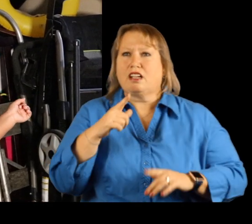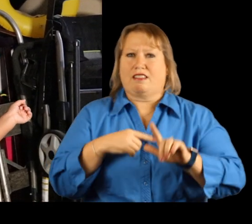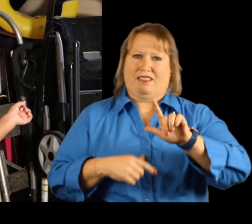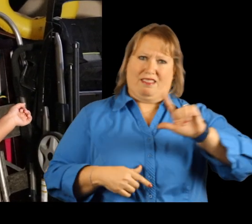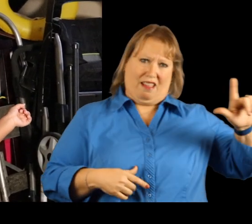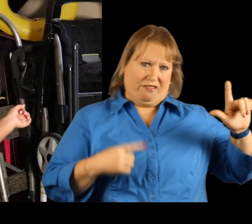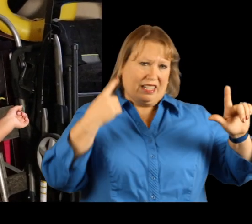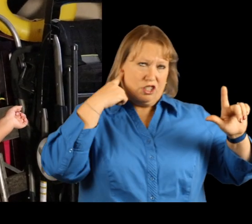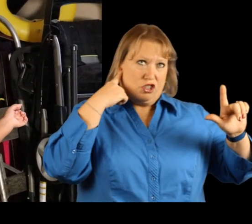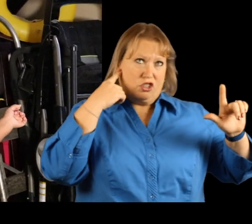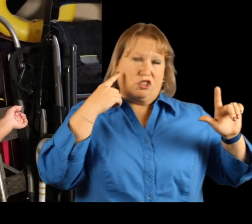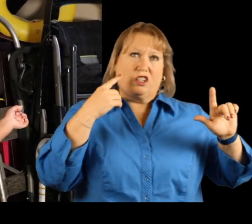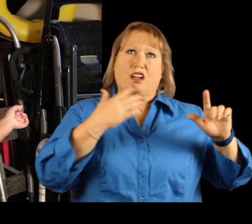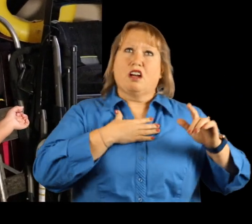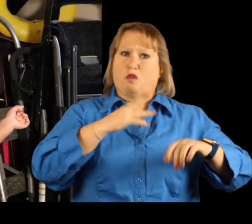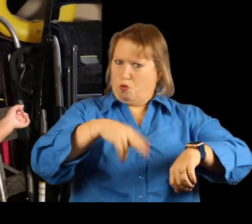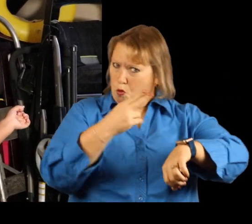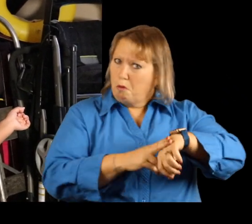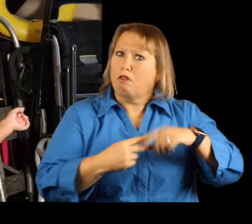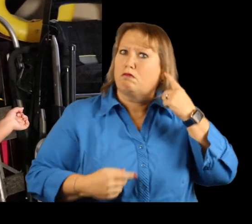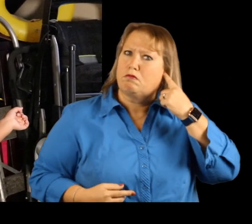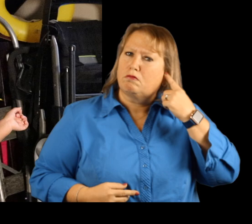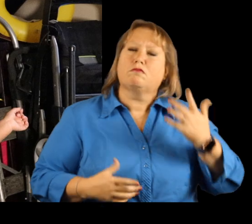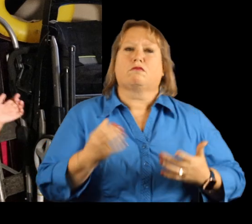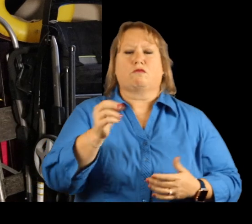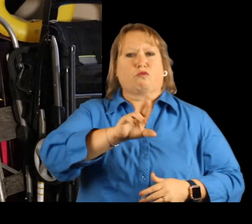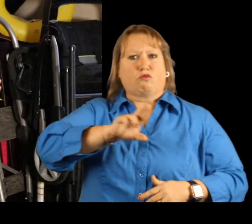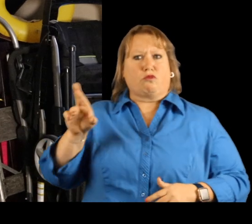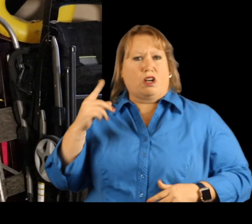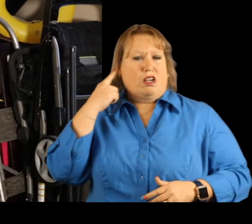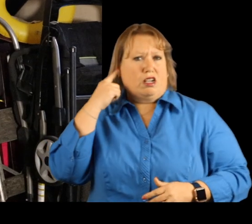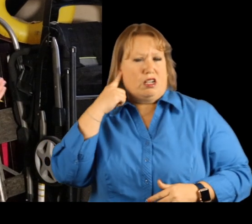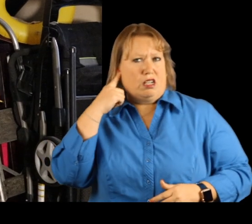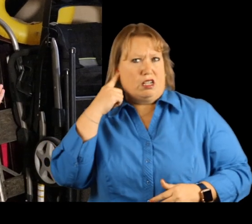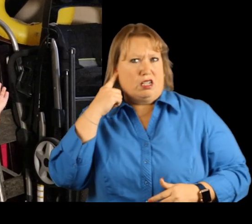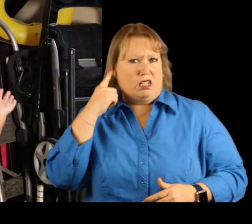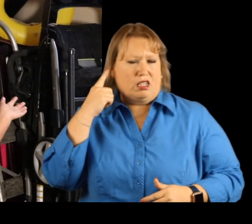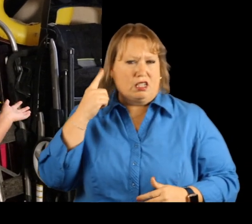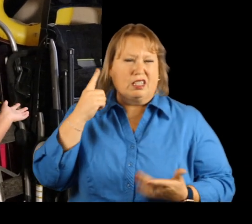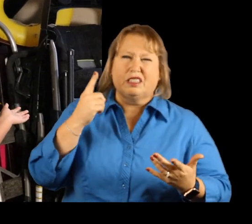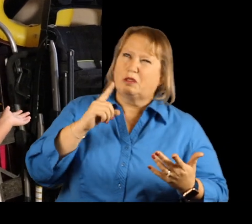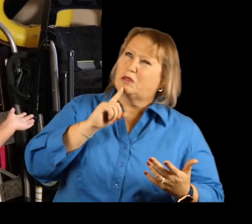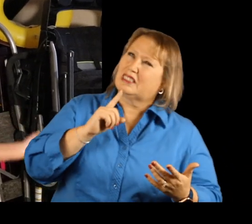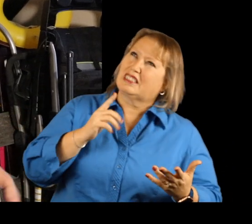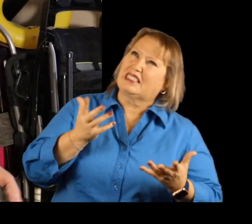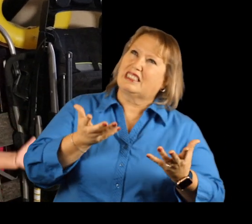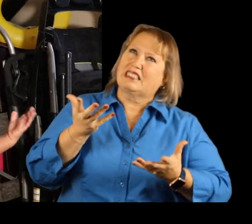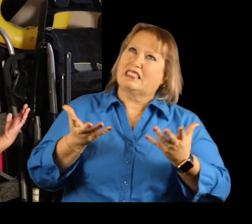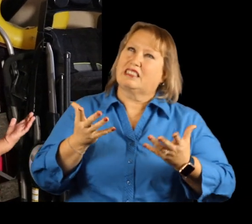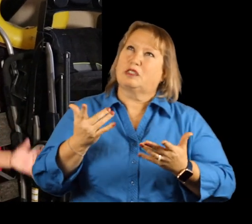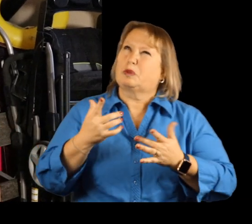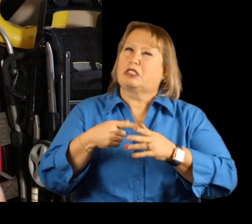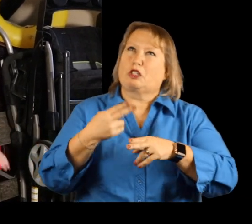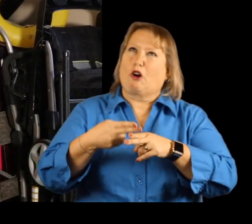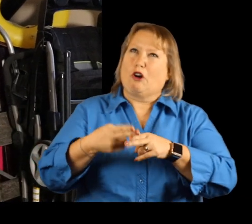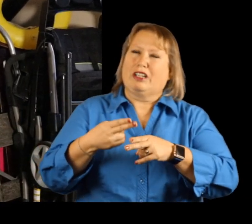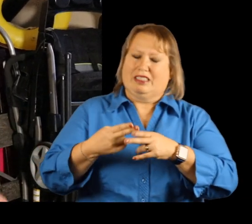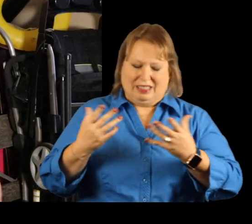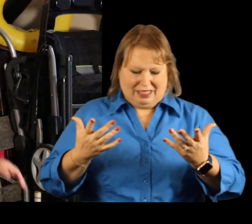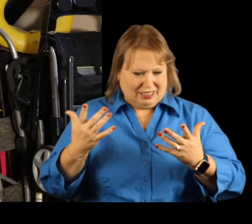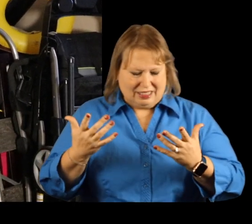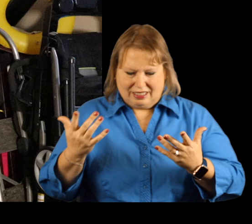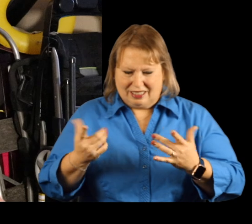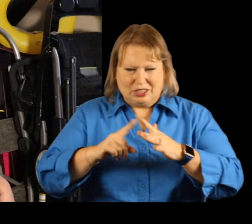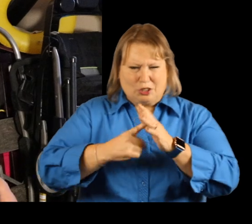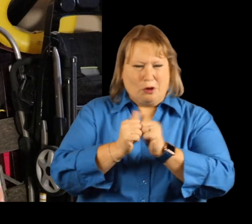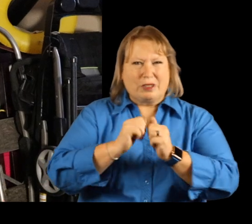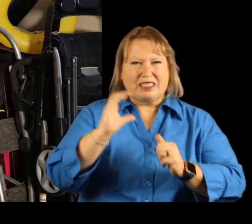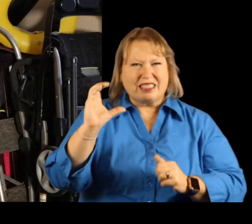had normal hearing and the right ear was the...the one that could be fixed. Starts with a "C"